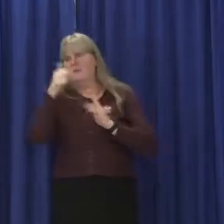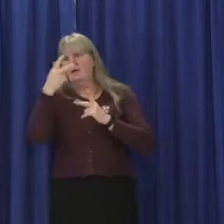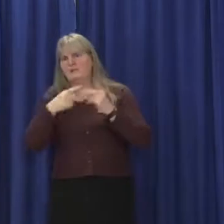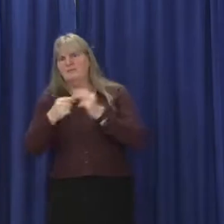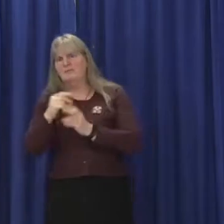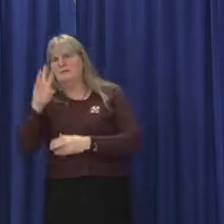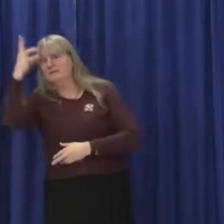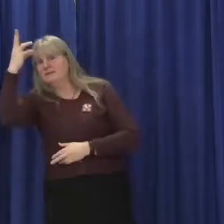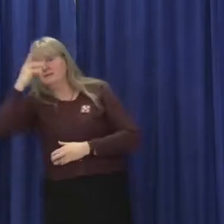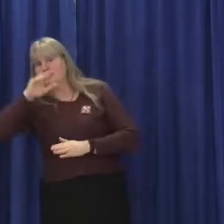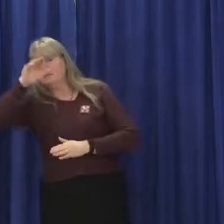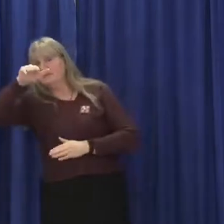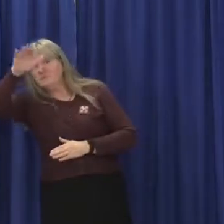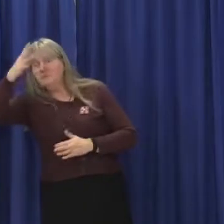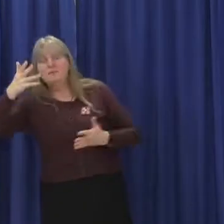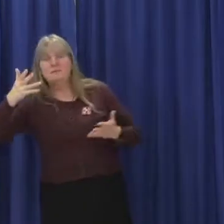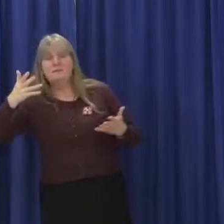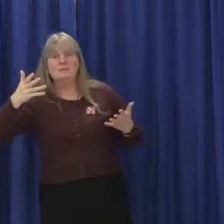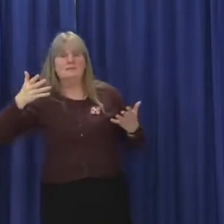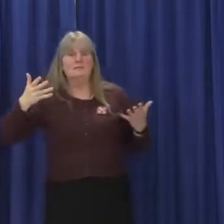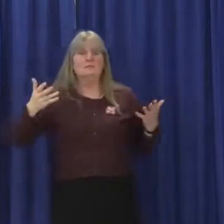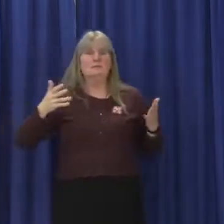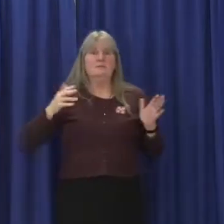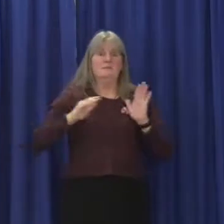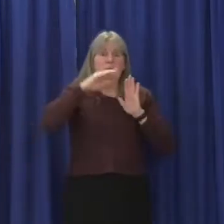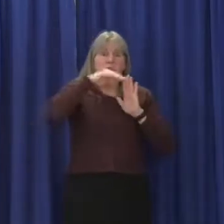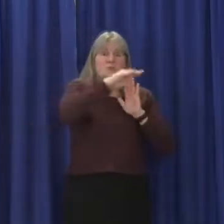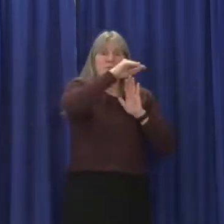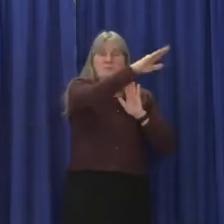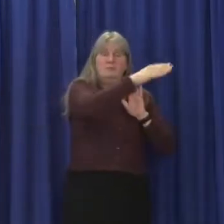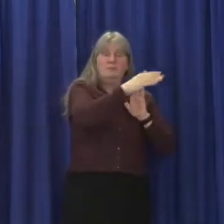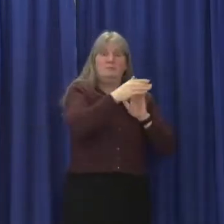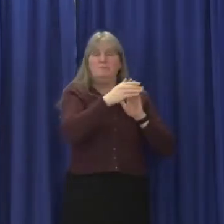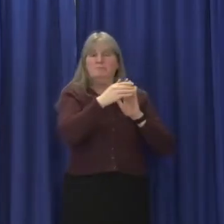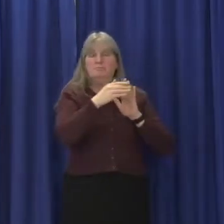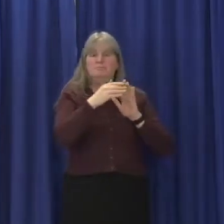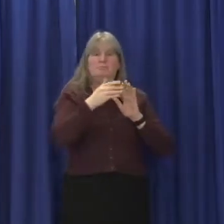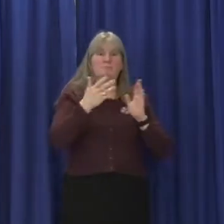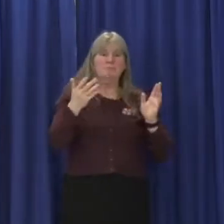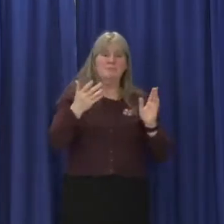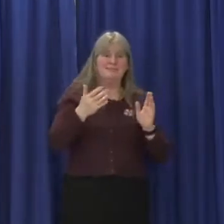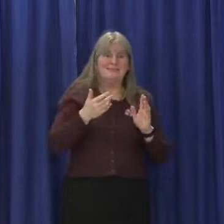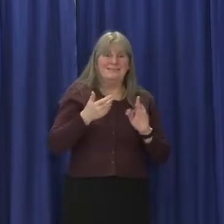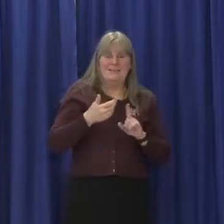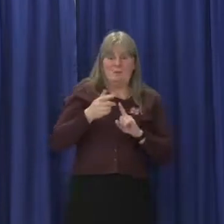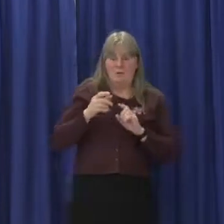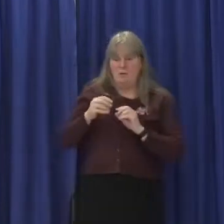In delta and all of the different variants that have come in the past. And each system, learning from